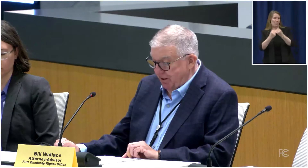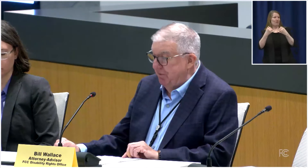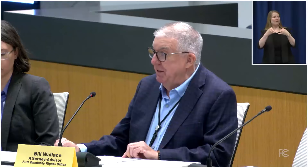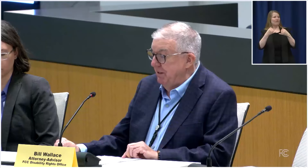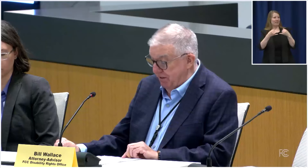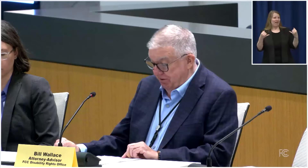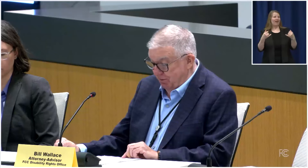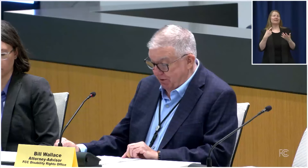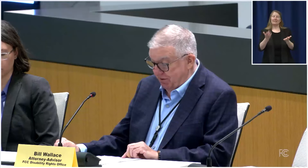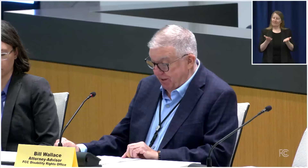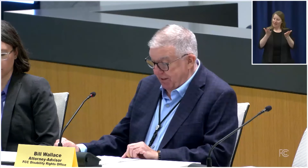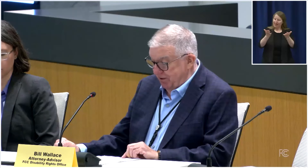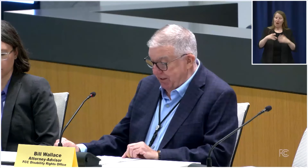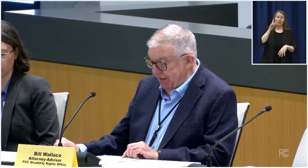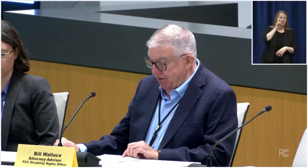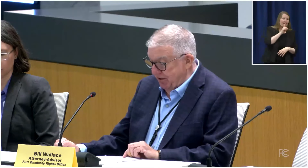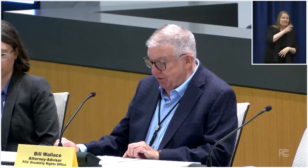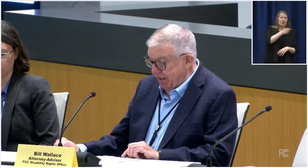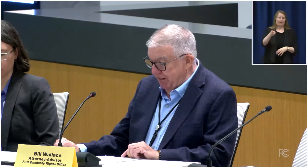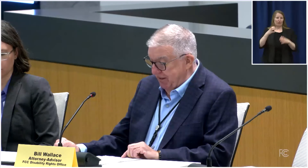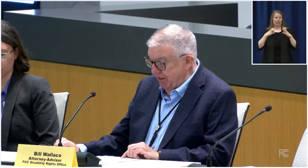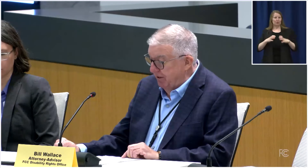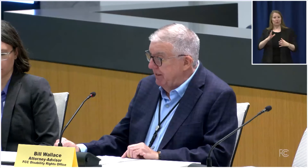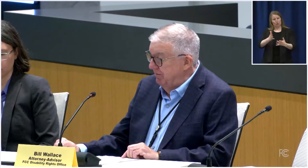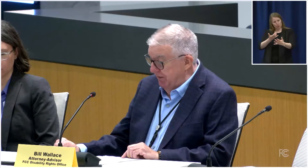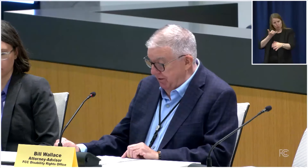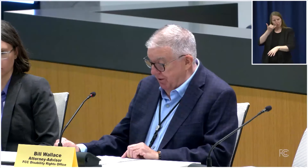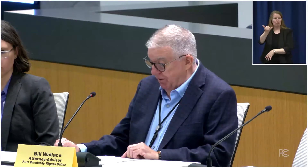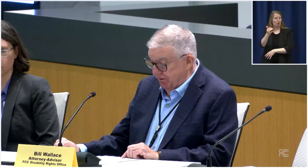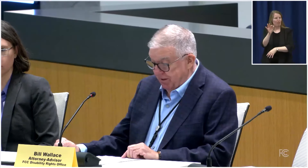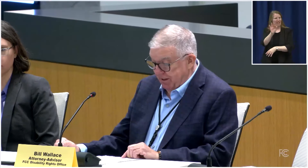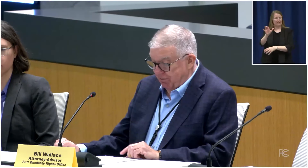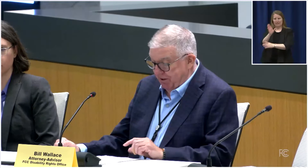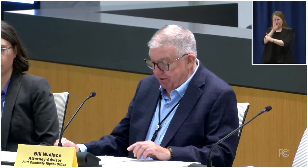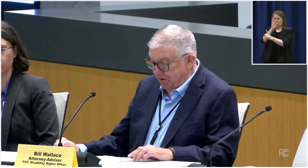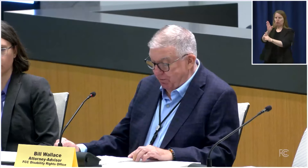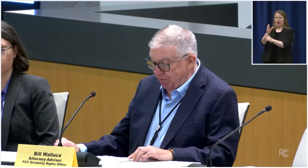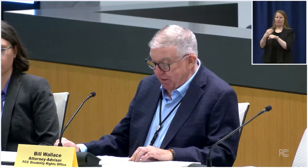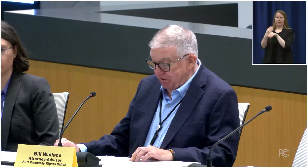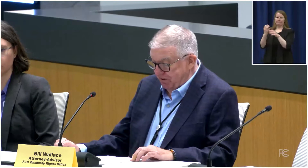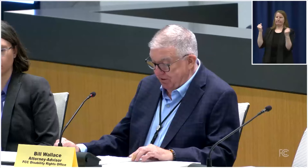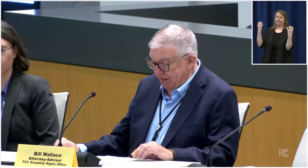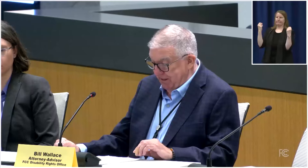SIGN LANGUAGE. WE KNOW THIS BECAUSE THE FCC LAUNCHED OUR OWN ASL CONSUMER SUPPORT LINE IN